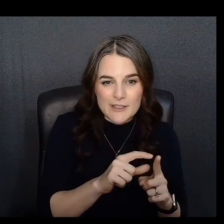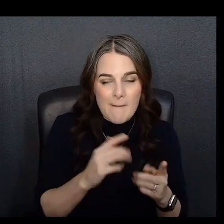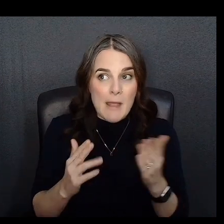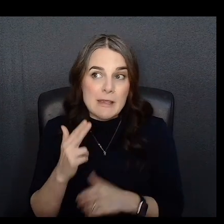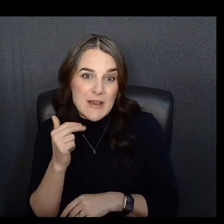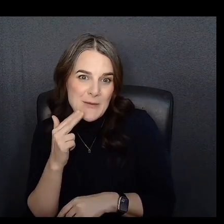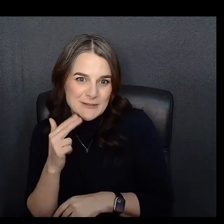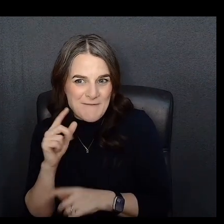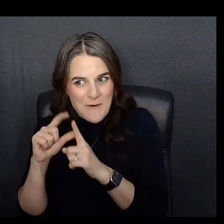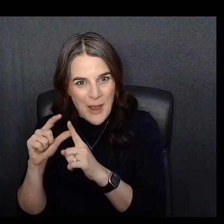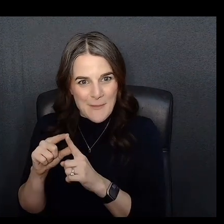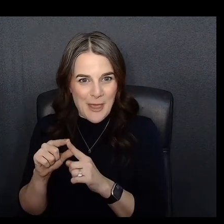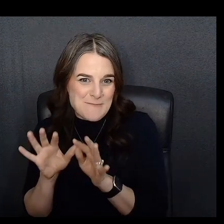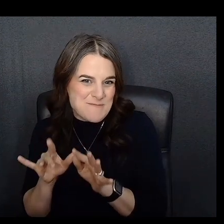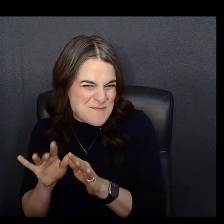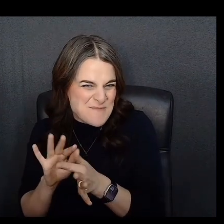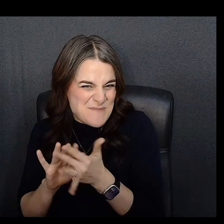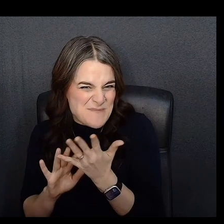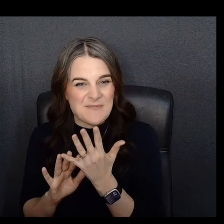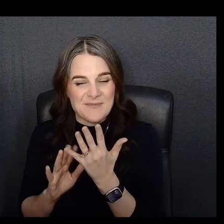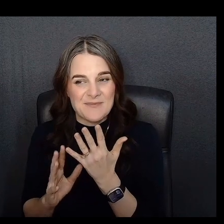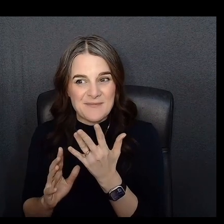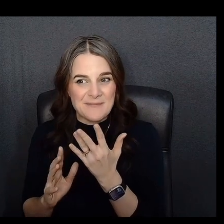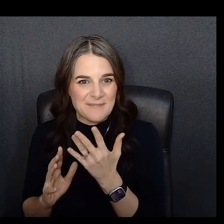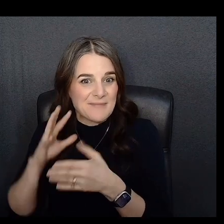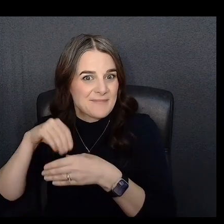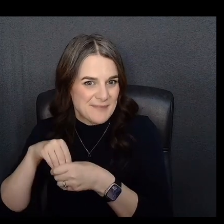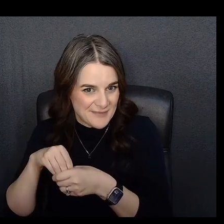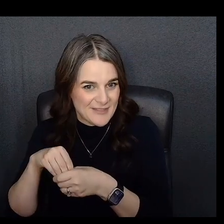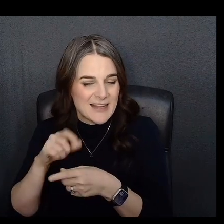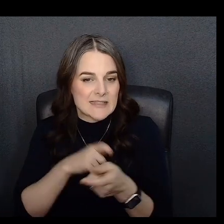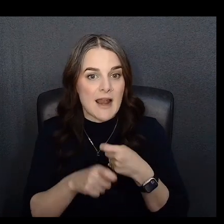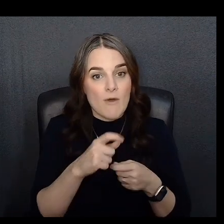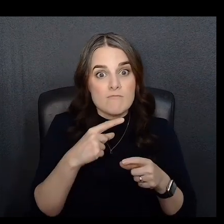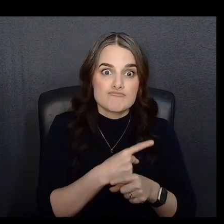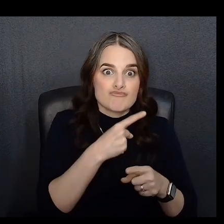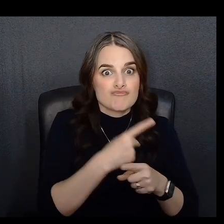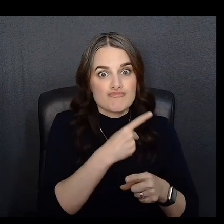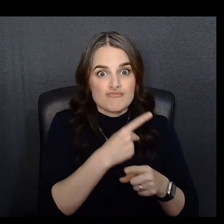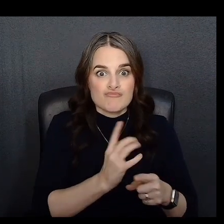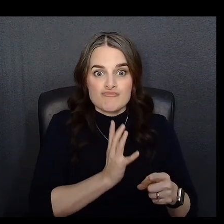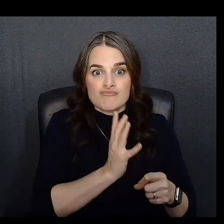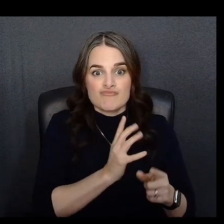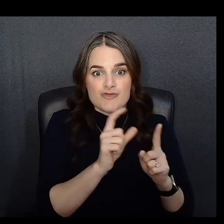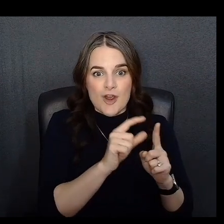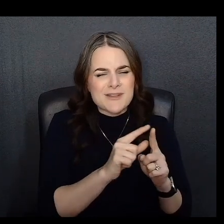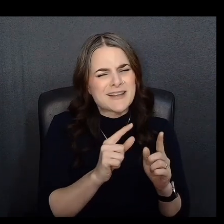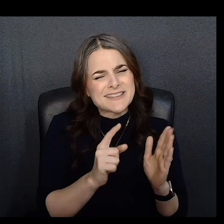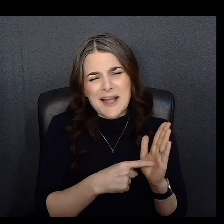and have that come into play, rather than just those proper terms, because some words aren't the most sexy. So those are just, again, things to think